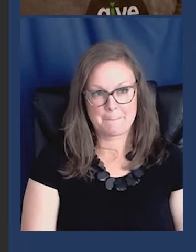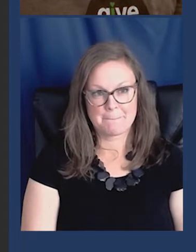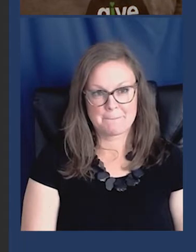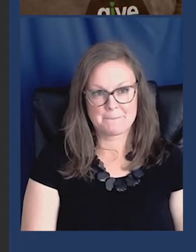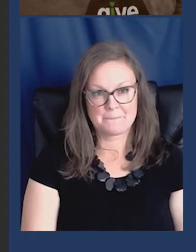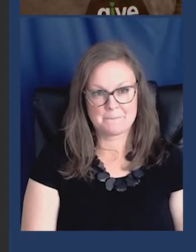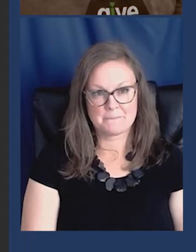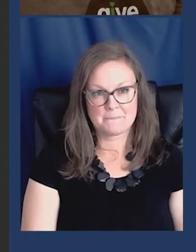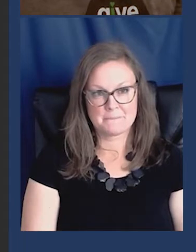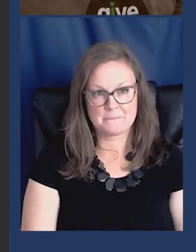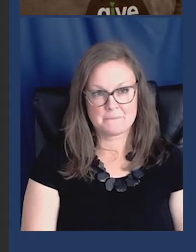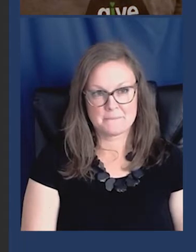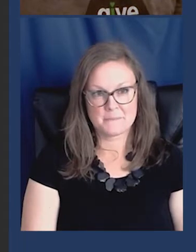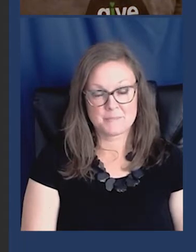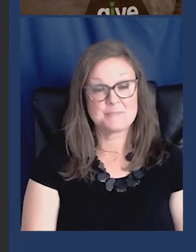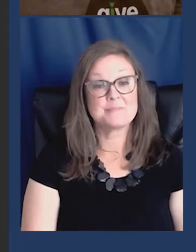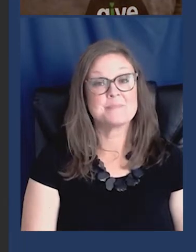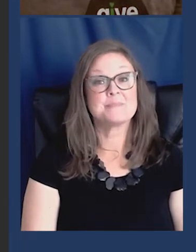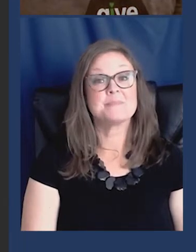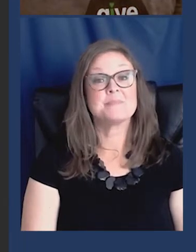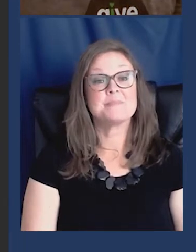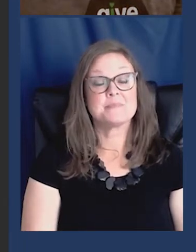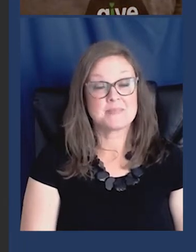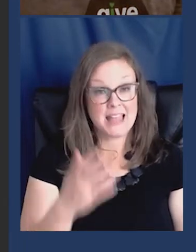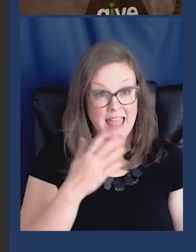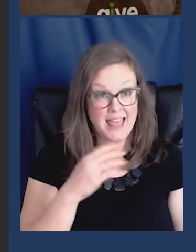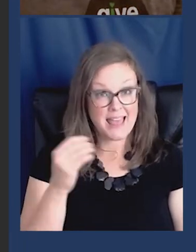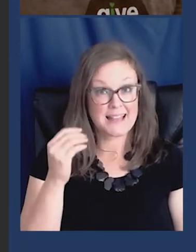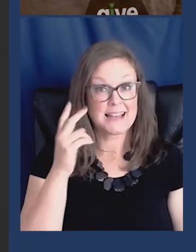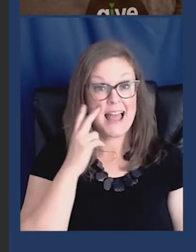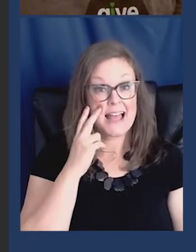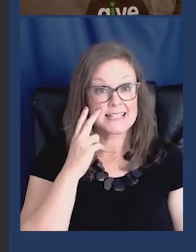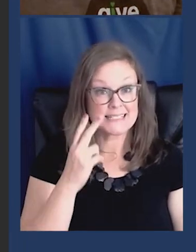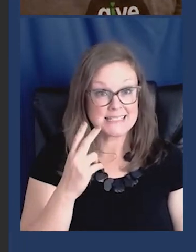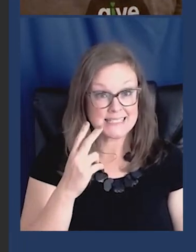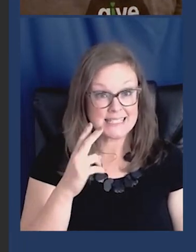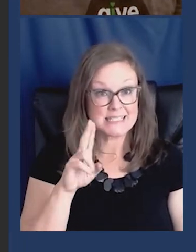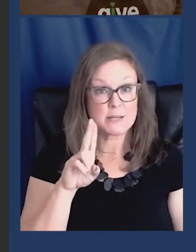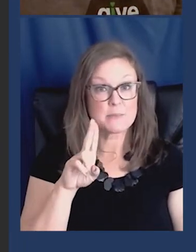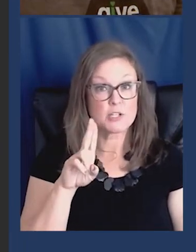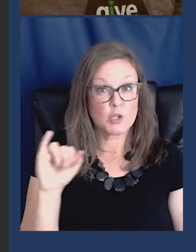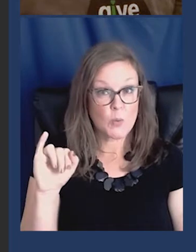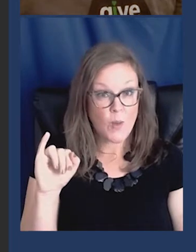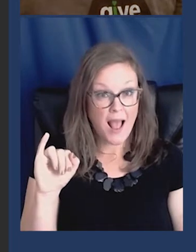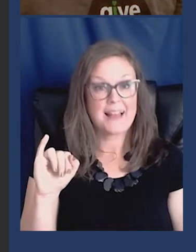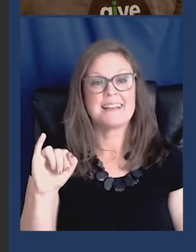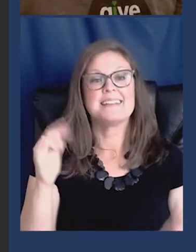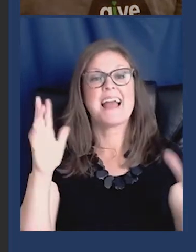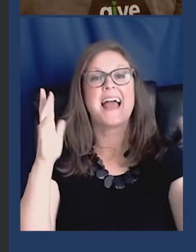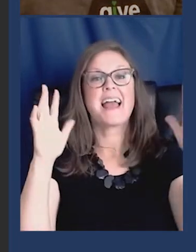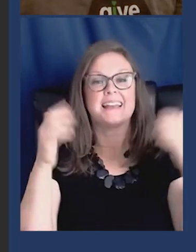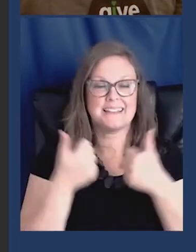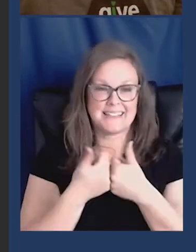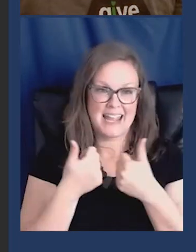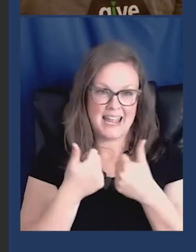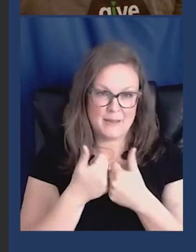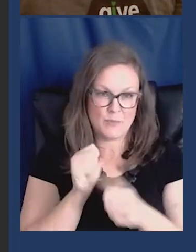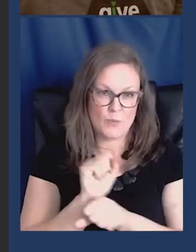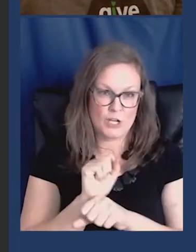And I see some U.I. Yeah, the game works. All right. I'm not going to